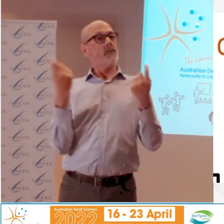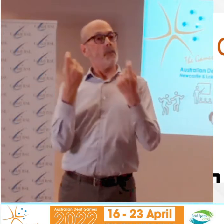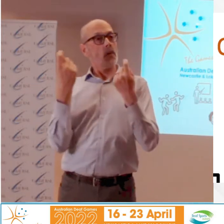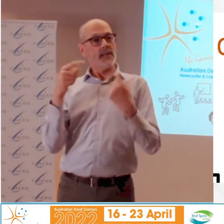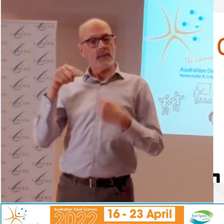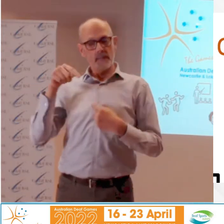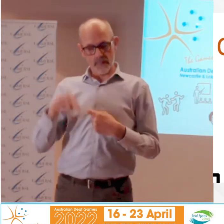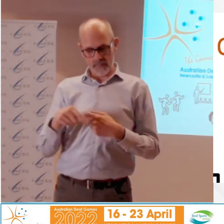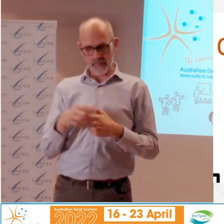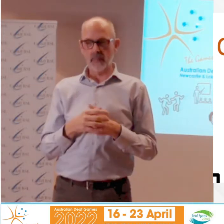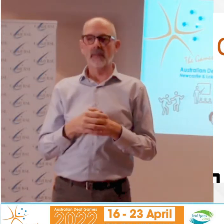the closing ceremony